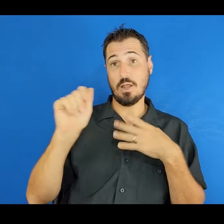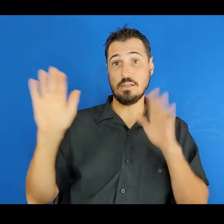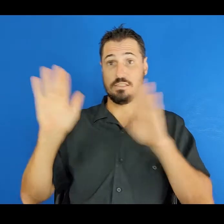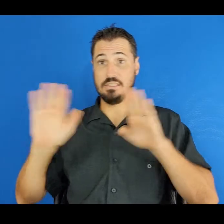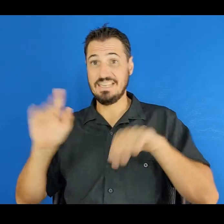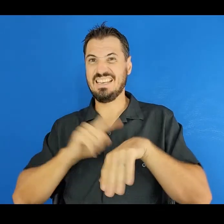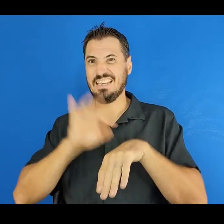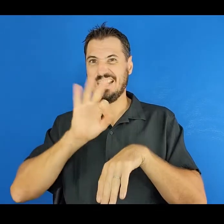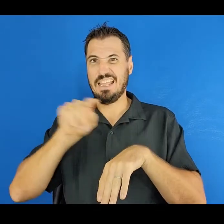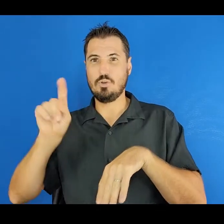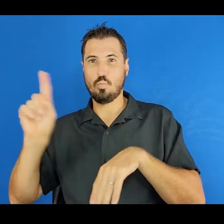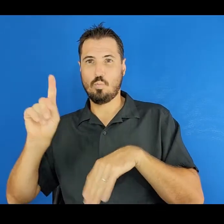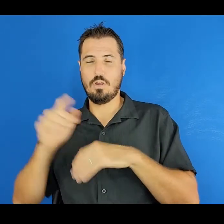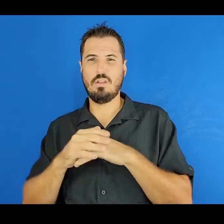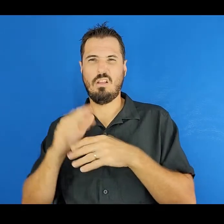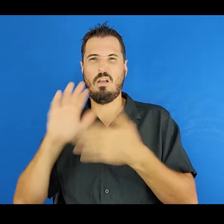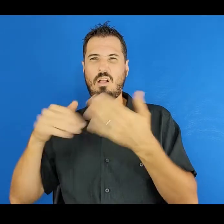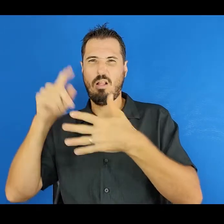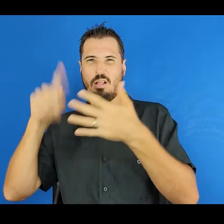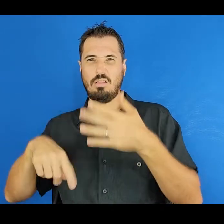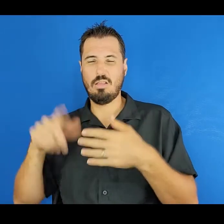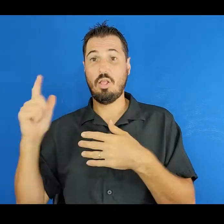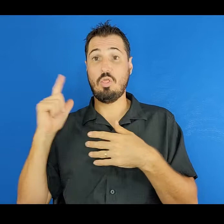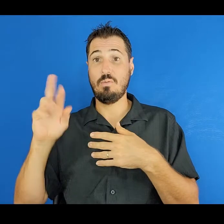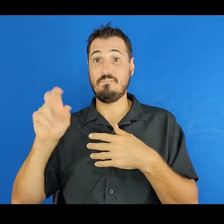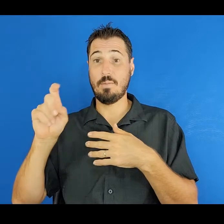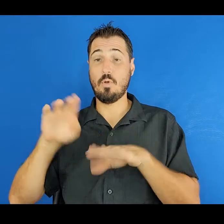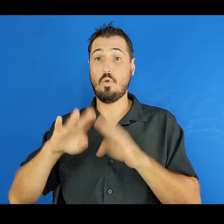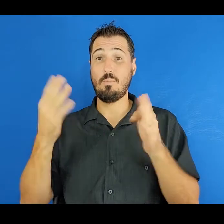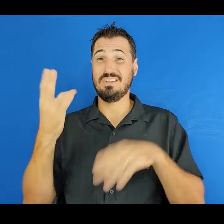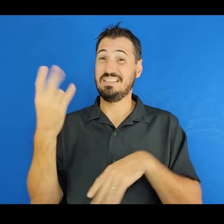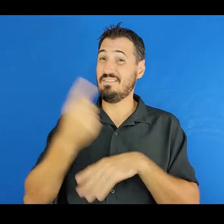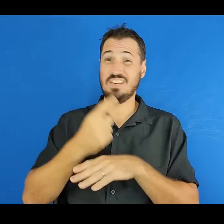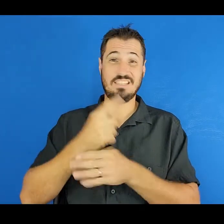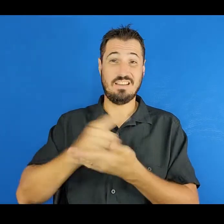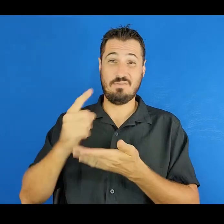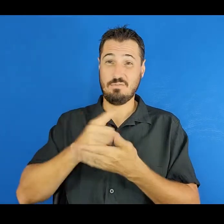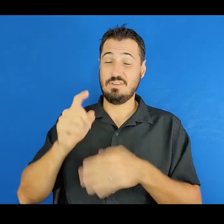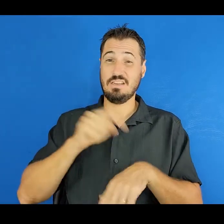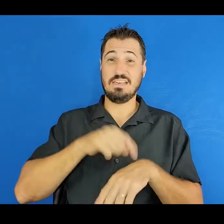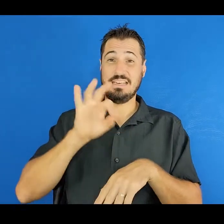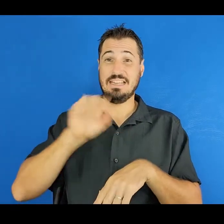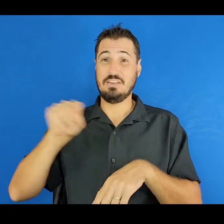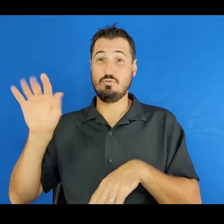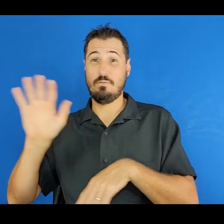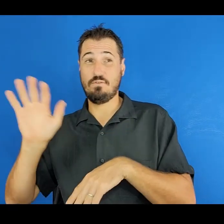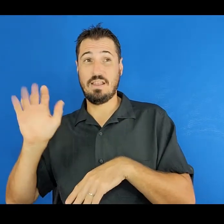Lihue Pharmacy is open seven days a week from 9 to 5. Sign up at PreventCOVIDHI.com